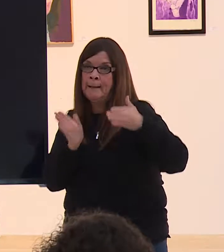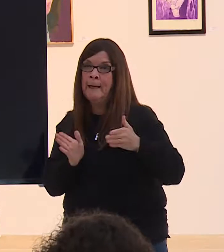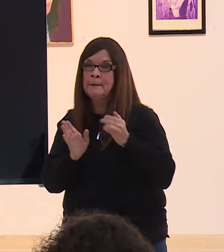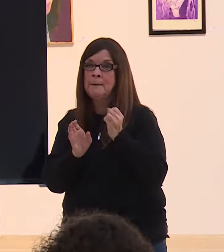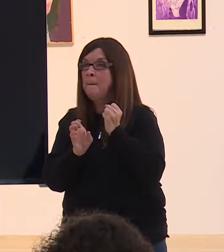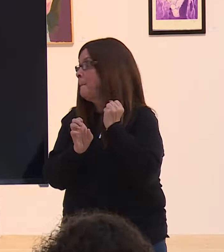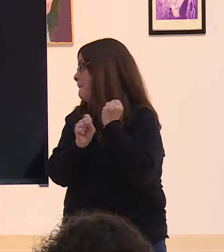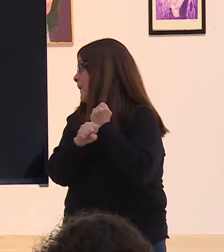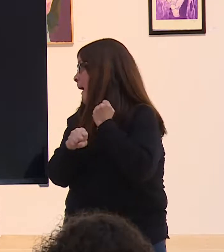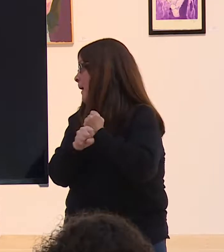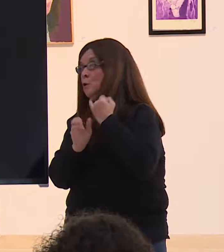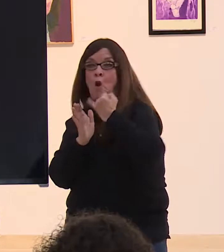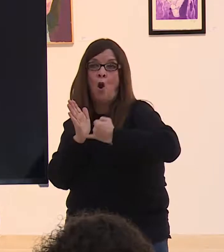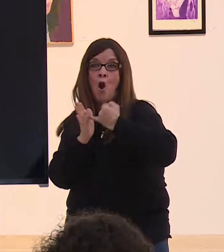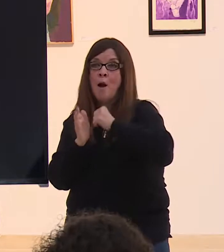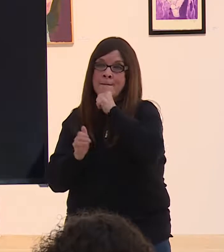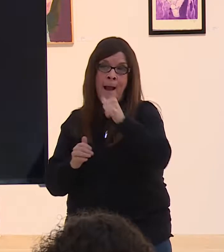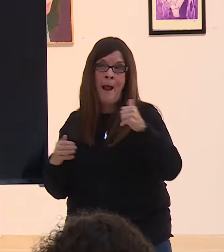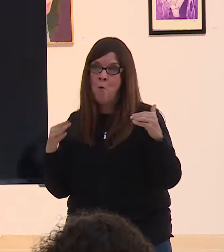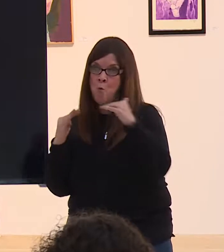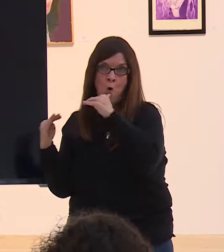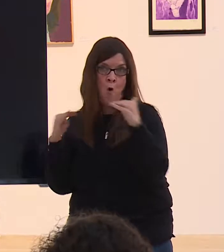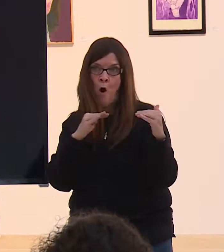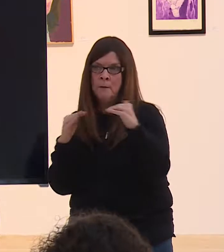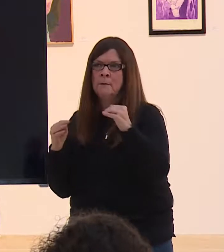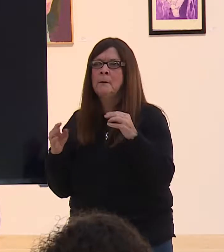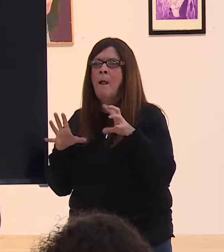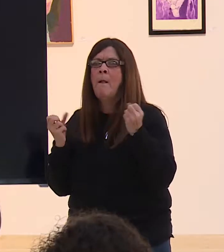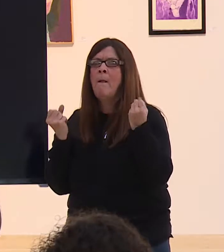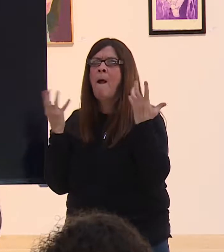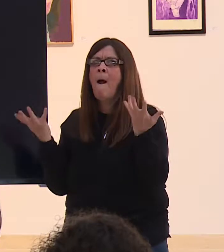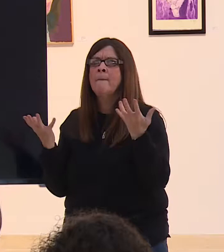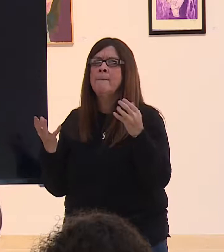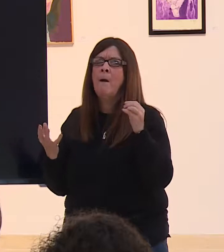The #surdistsmakeartnotwar.